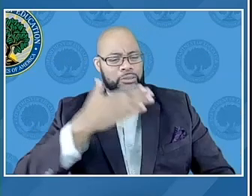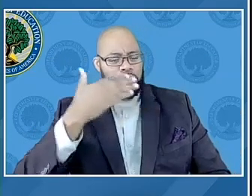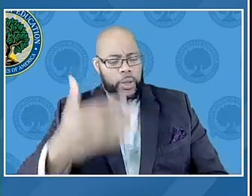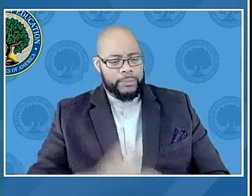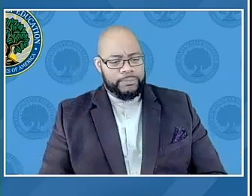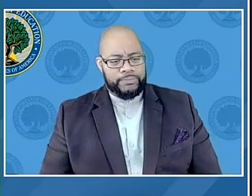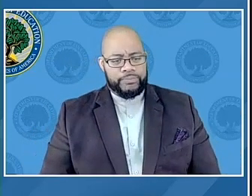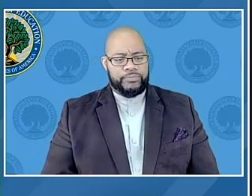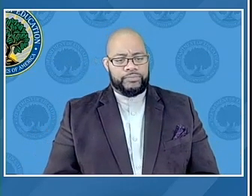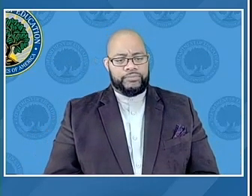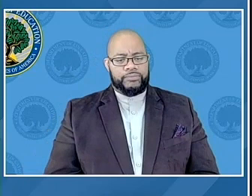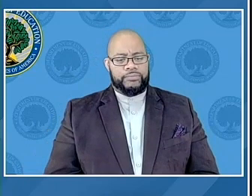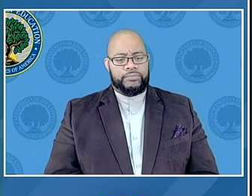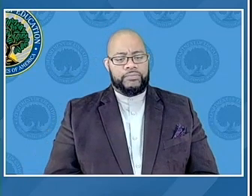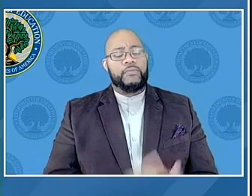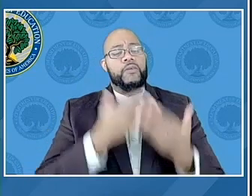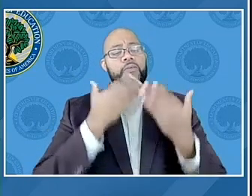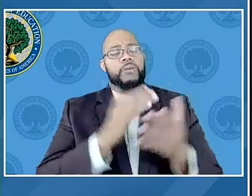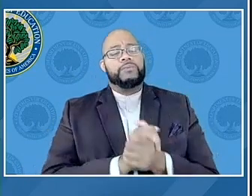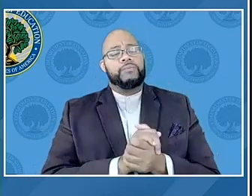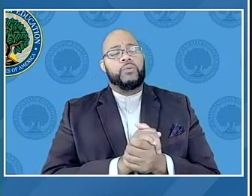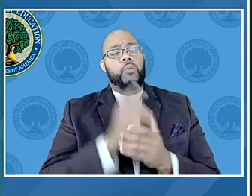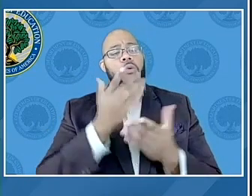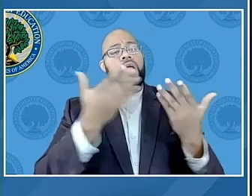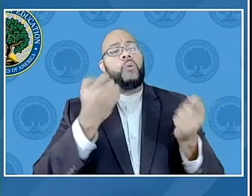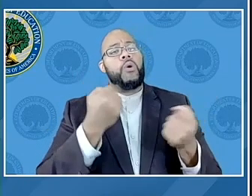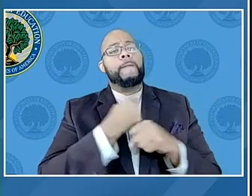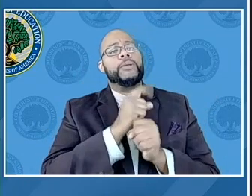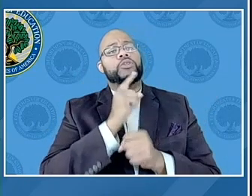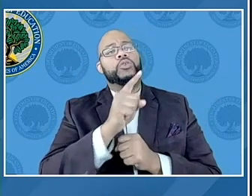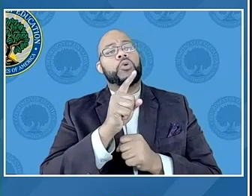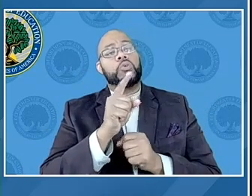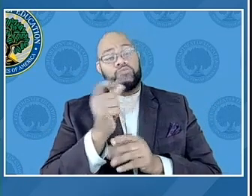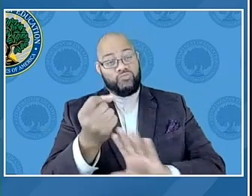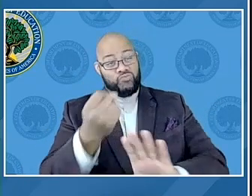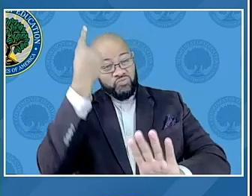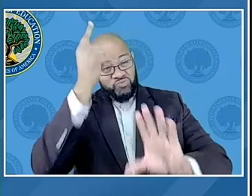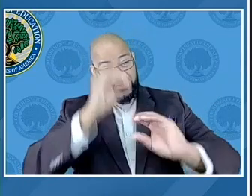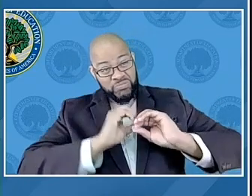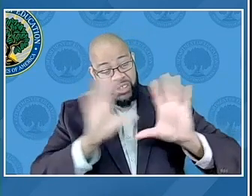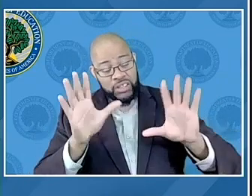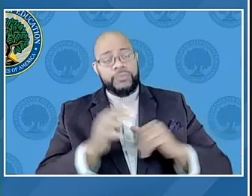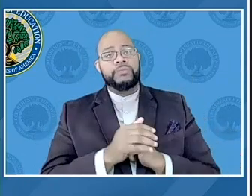Thank you so much. You know, one thing I want to make sure that is clear is that Black borrowers are disproportionately